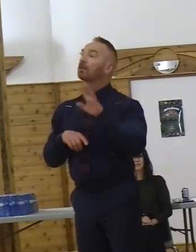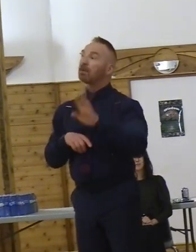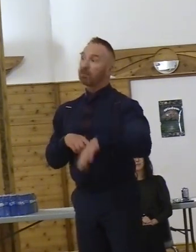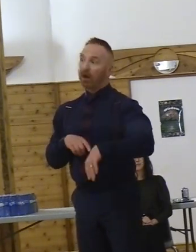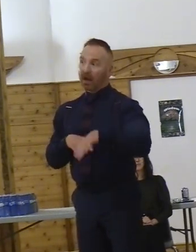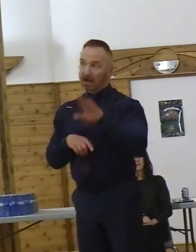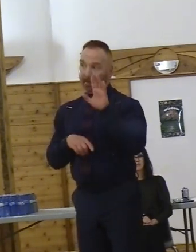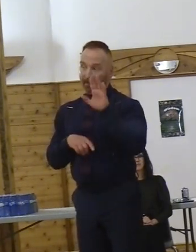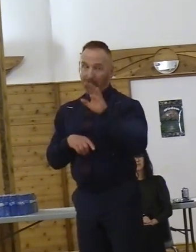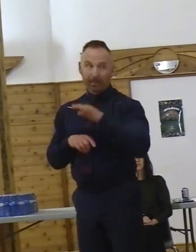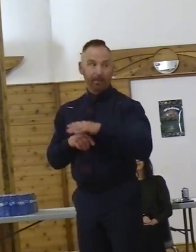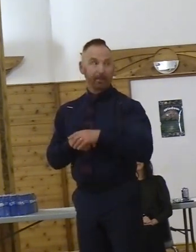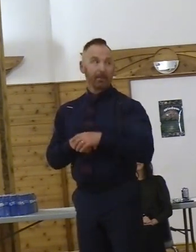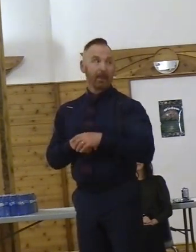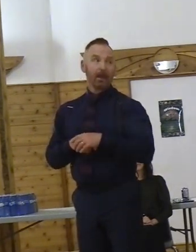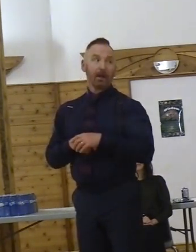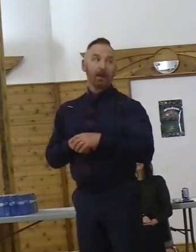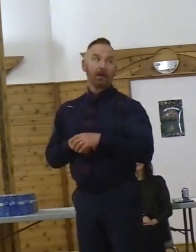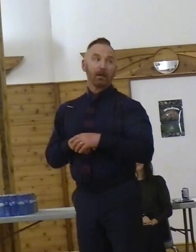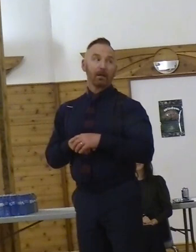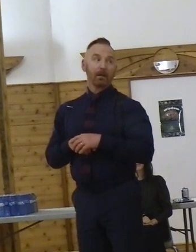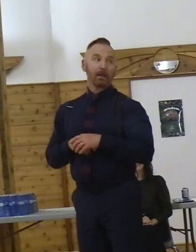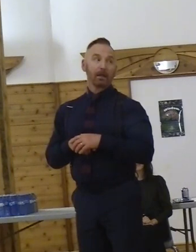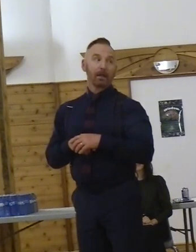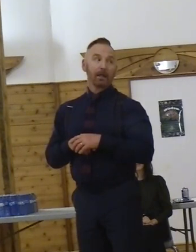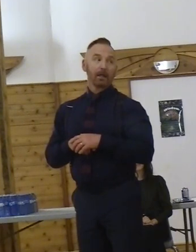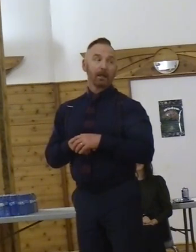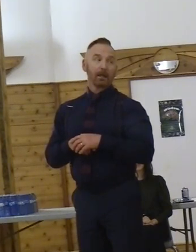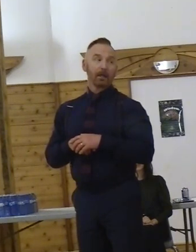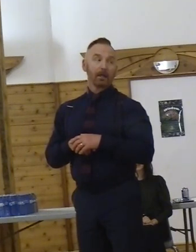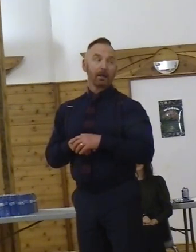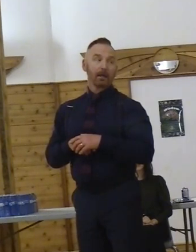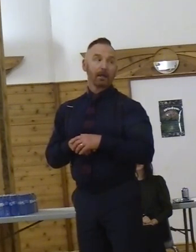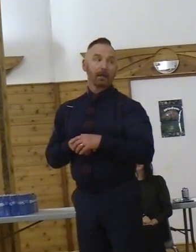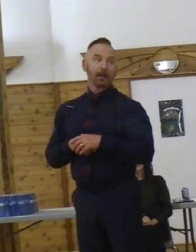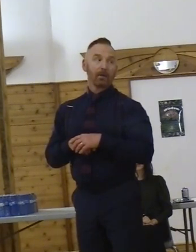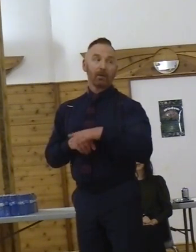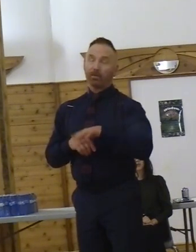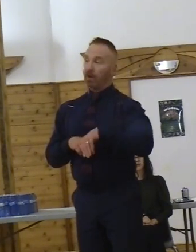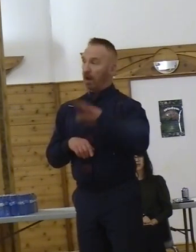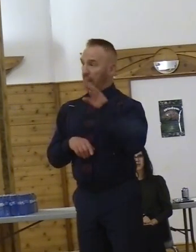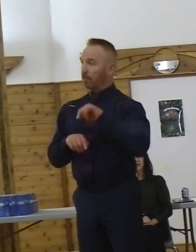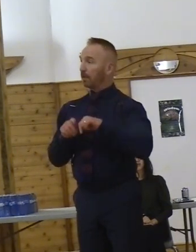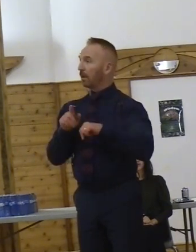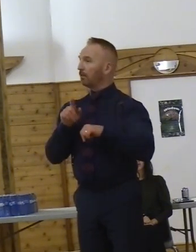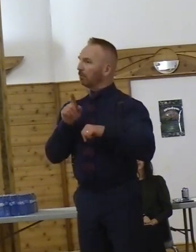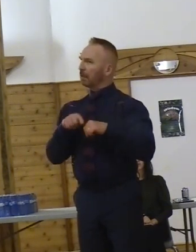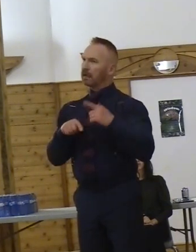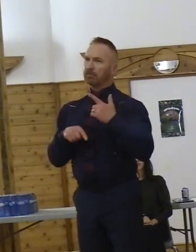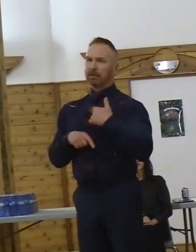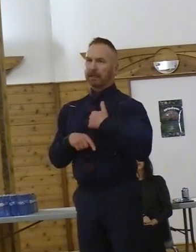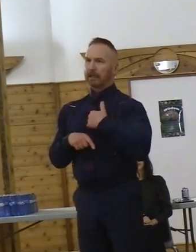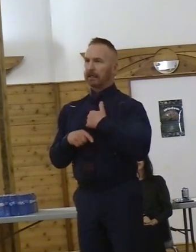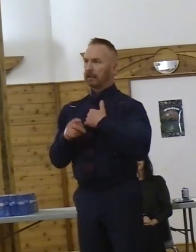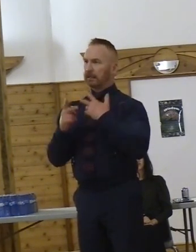seen everywhere around the house. That's something that we never see.